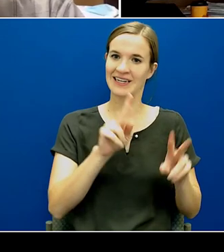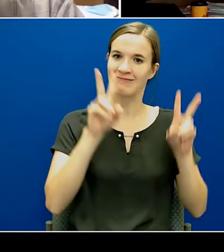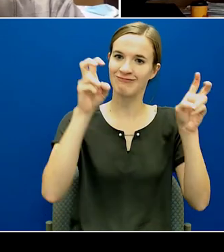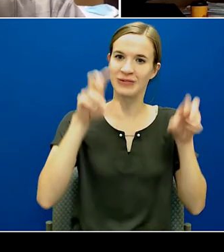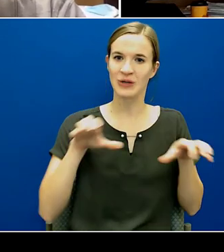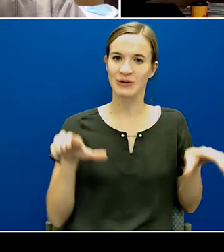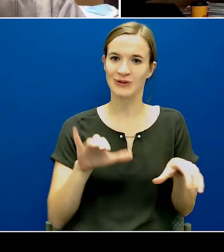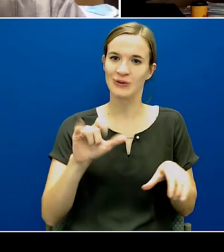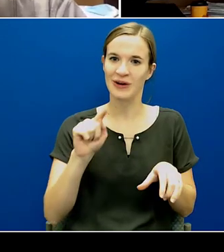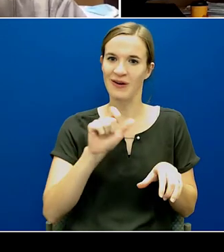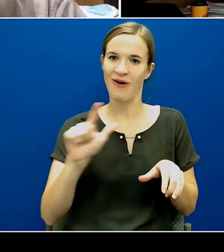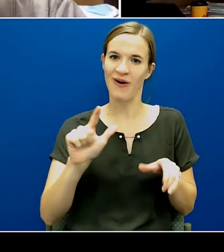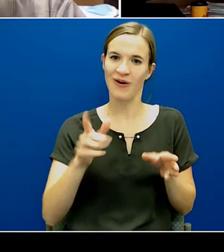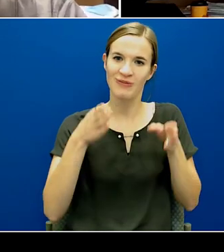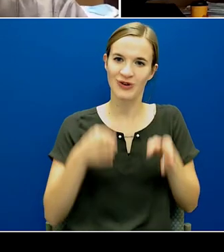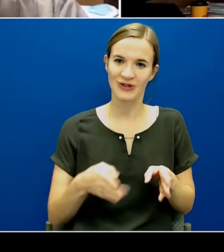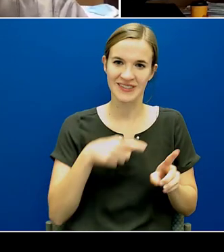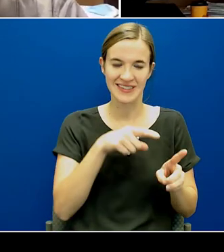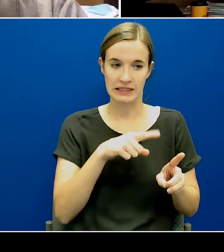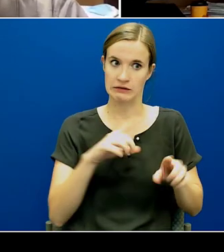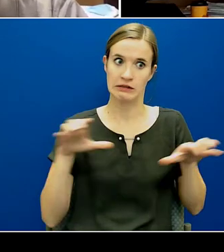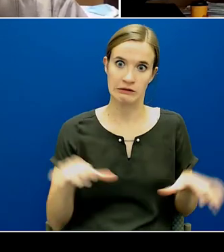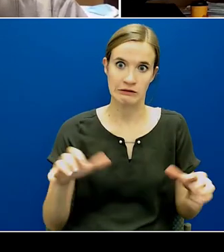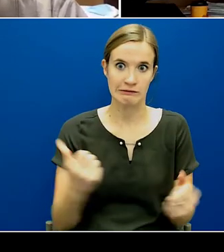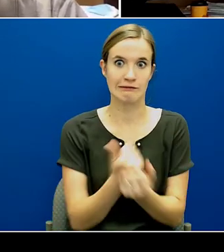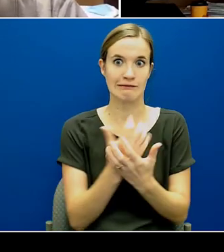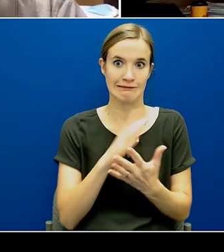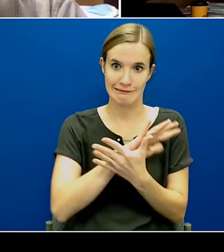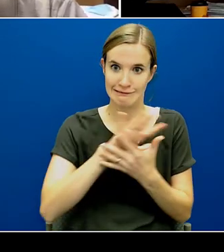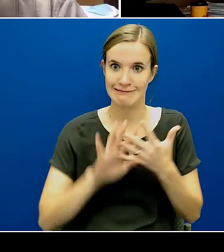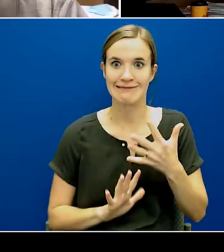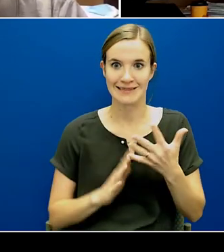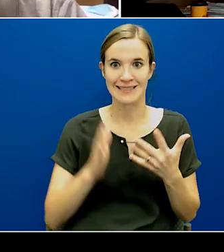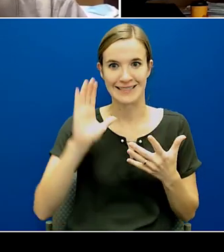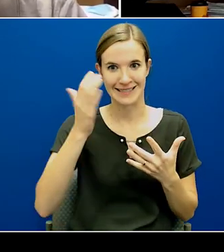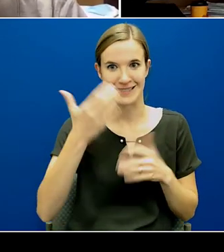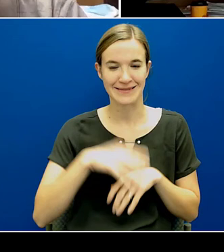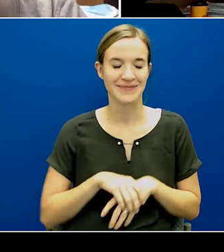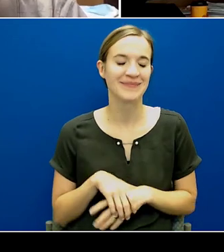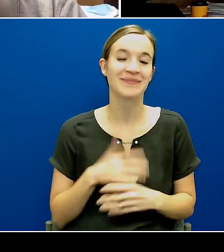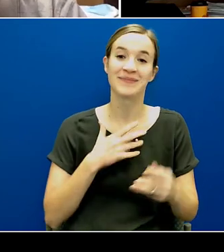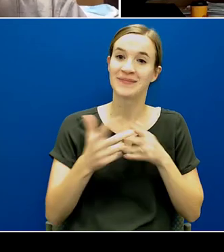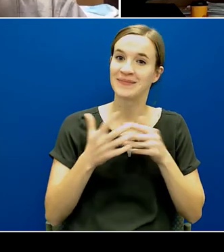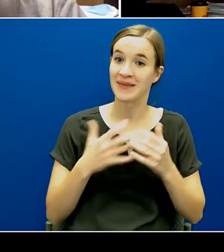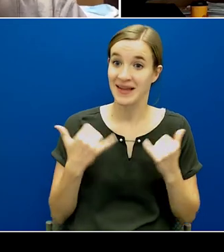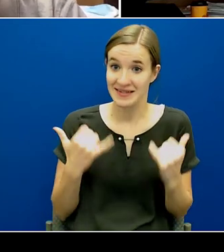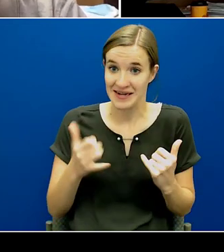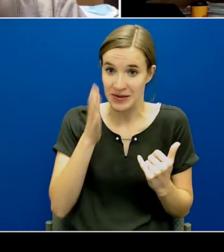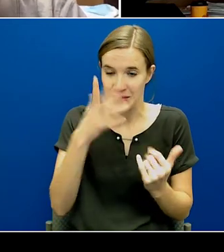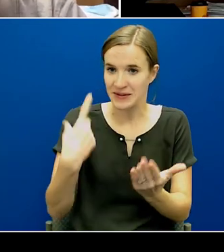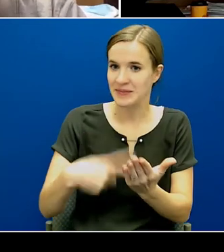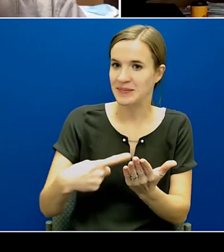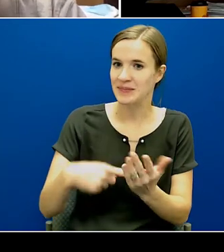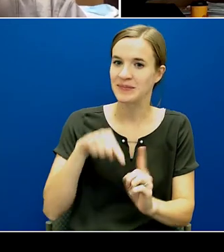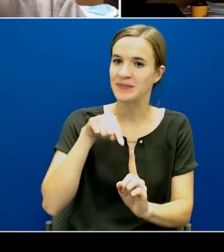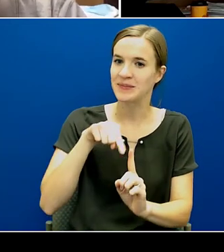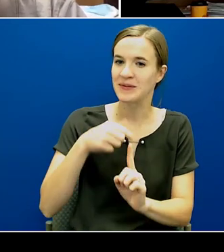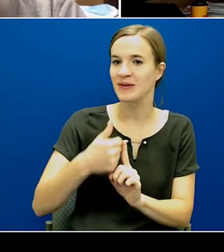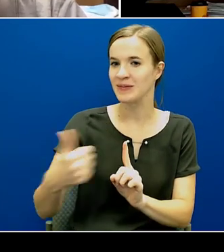talking about transportation. And certainly, you know, transportation is one of those interesting things. And one of the most